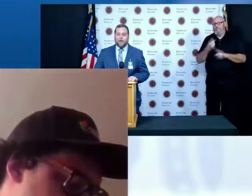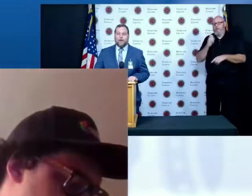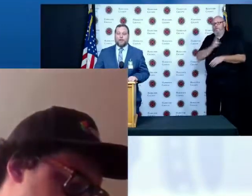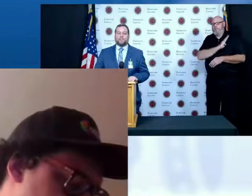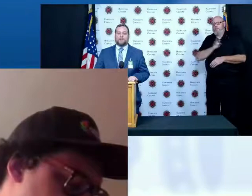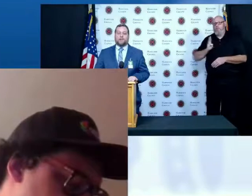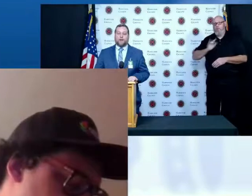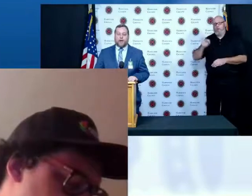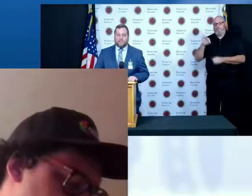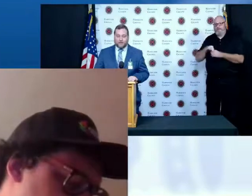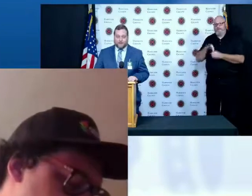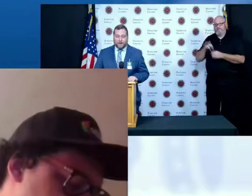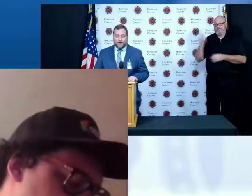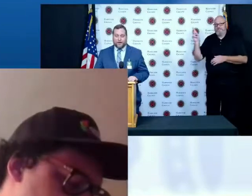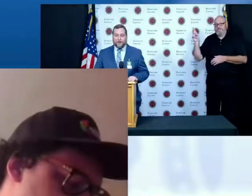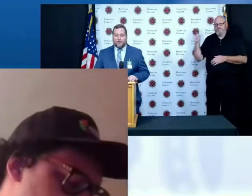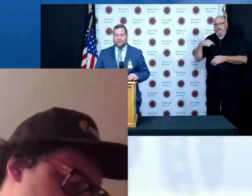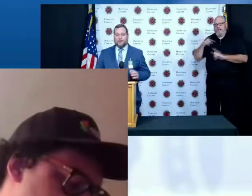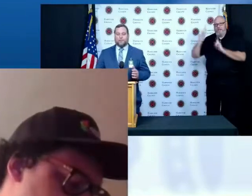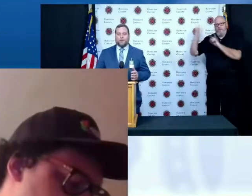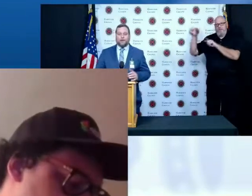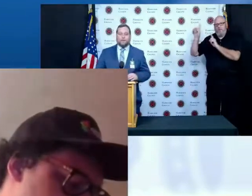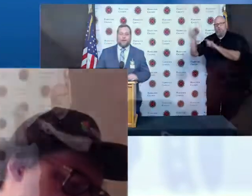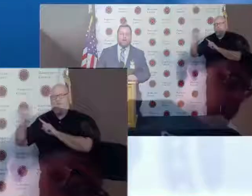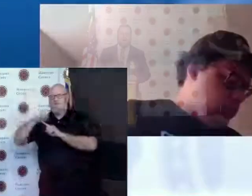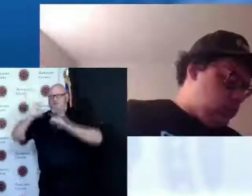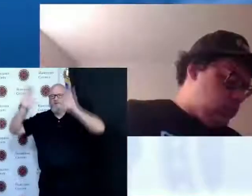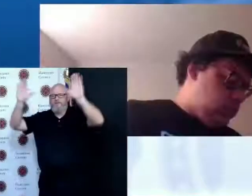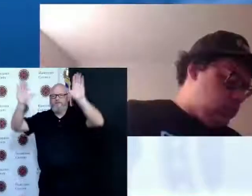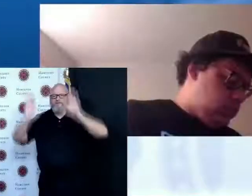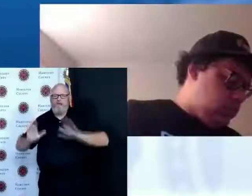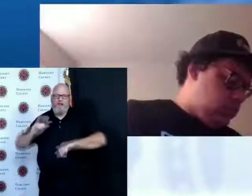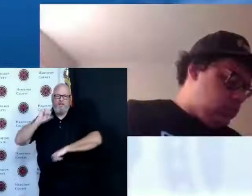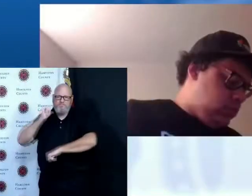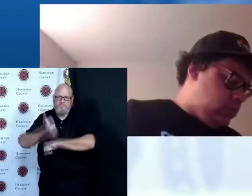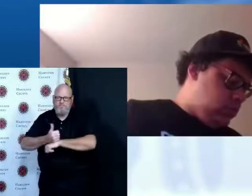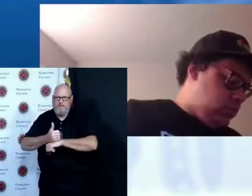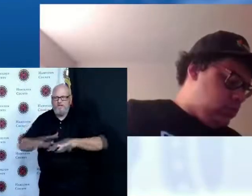and it is a fantastic spot it's got plenty of handicap parking it's got a handicapped ramp